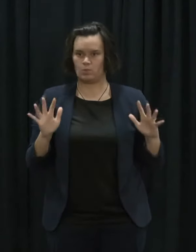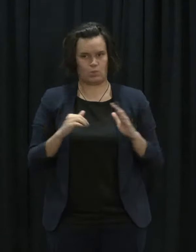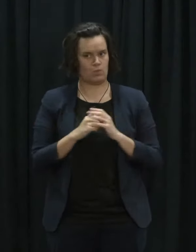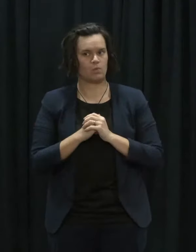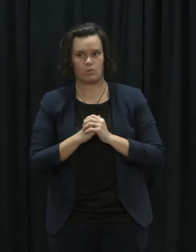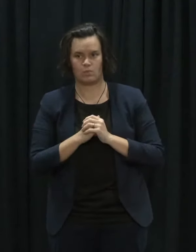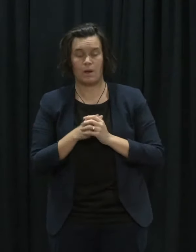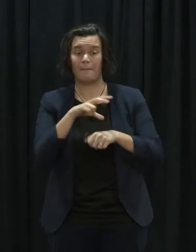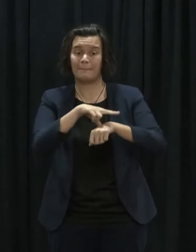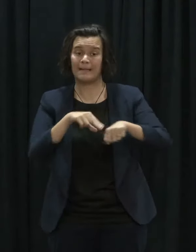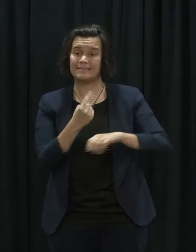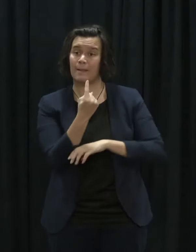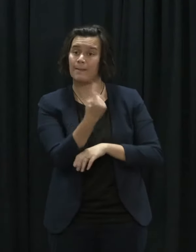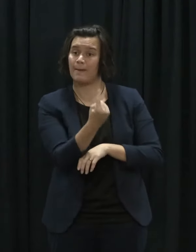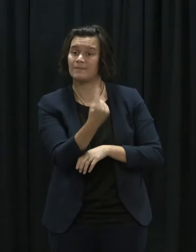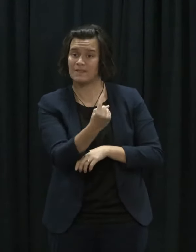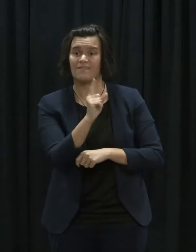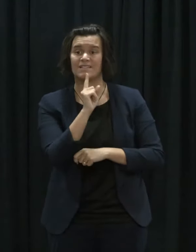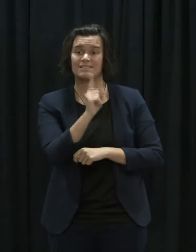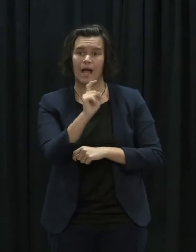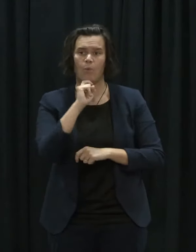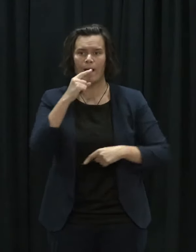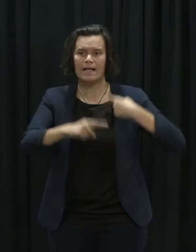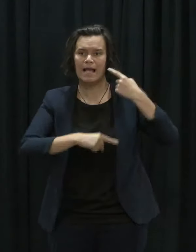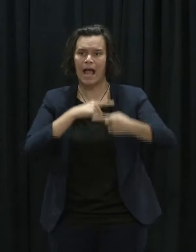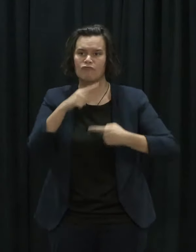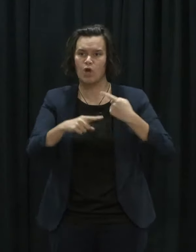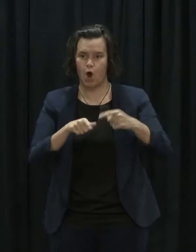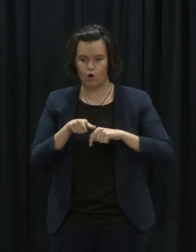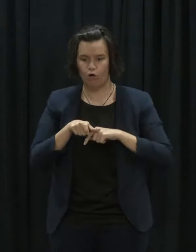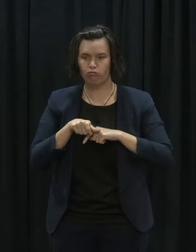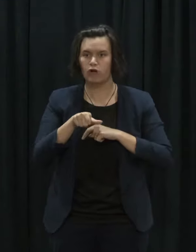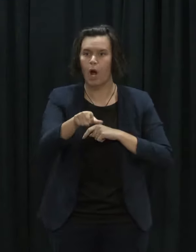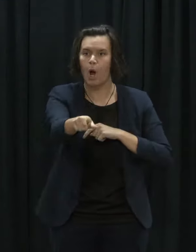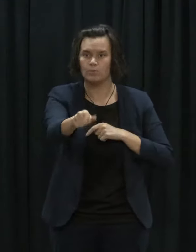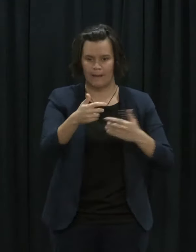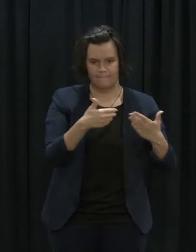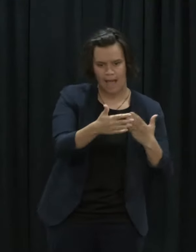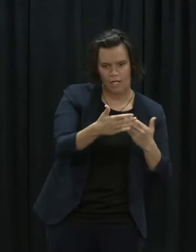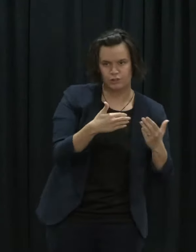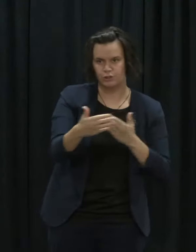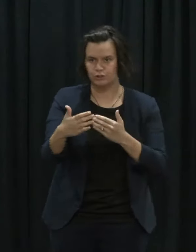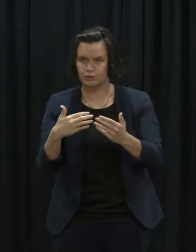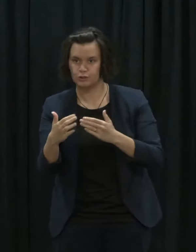totally their operational decision as to how.